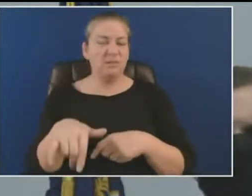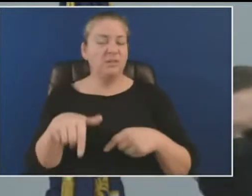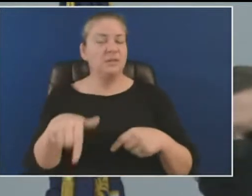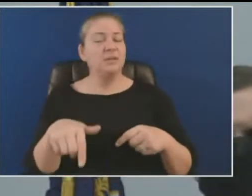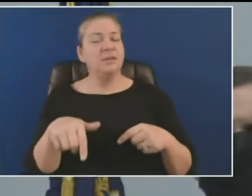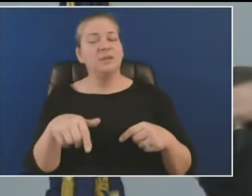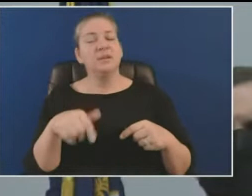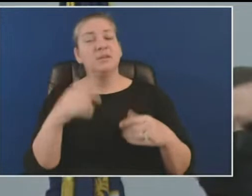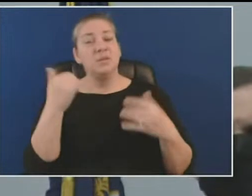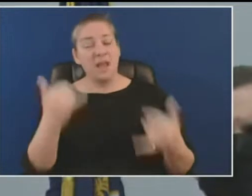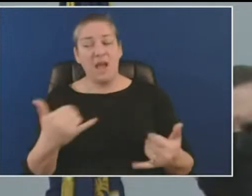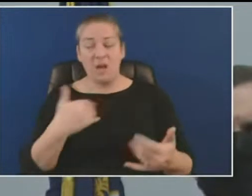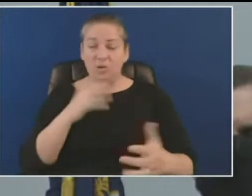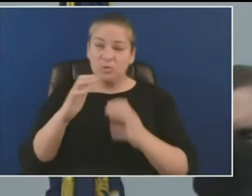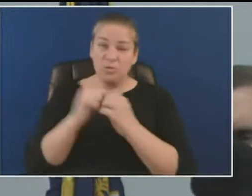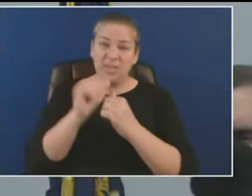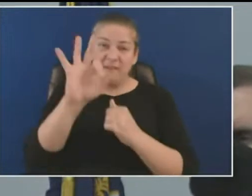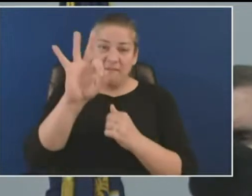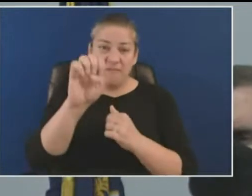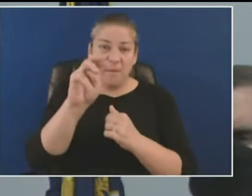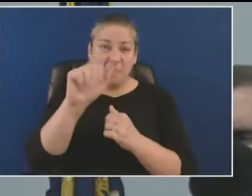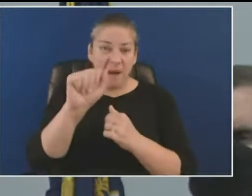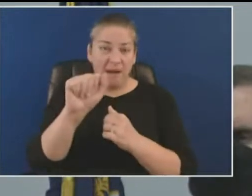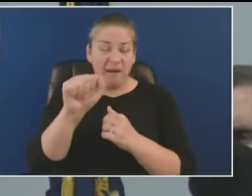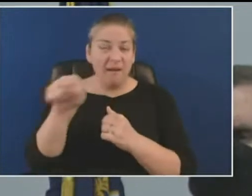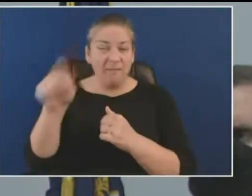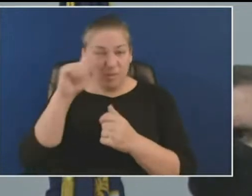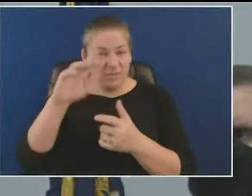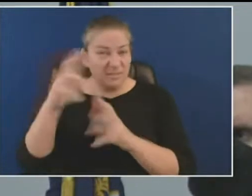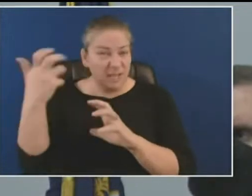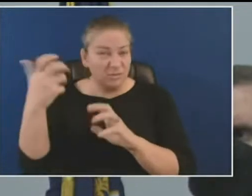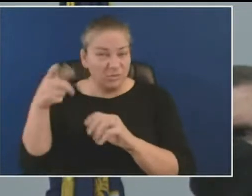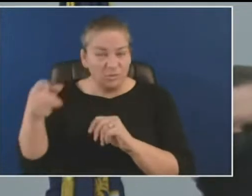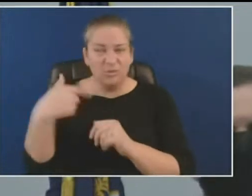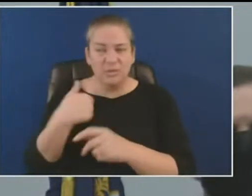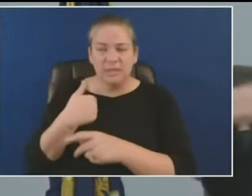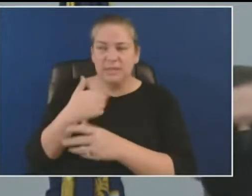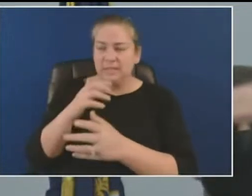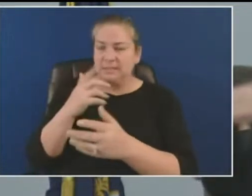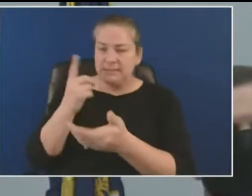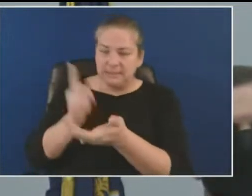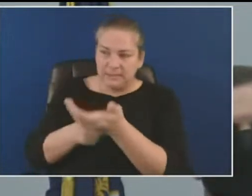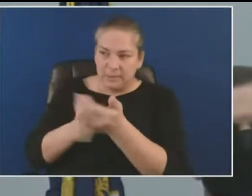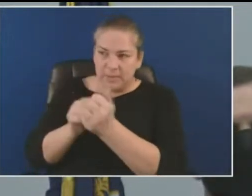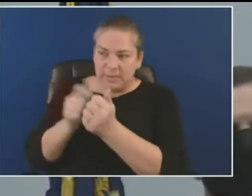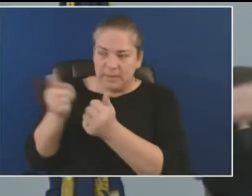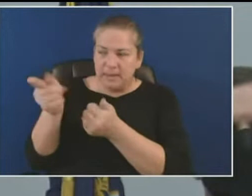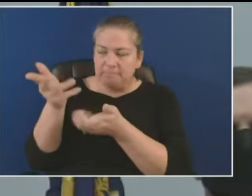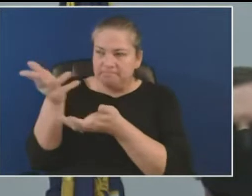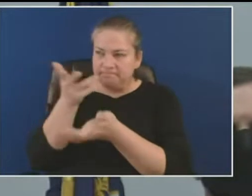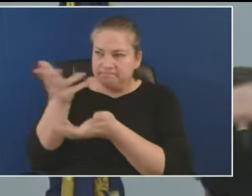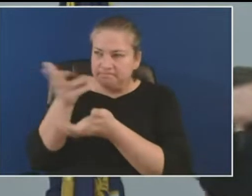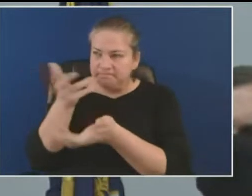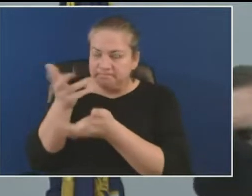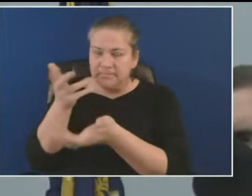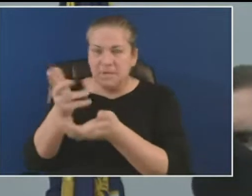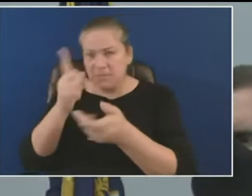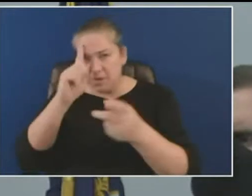being granted the disaster declaration, we have what's called category B. And that is for emergency. Emergency measures,